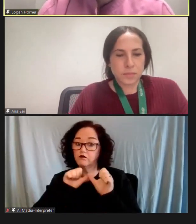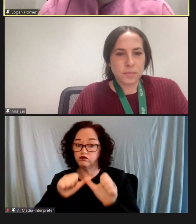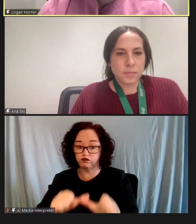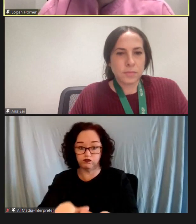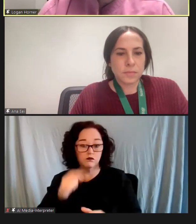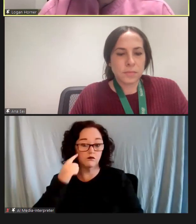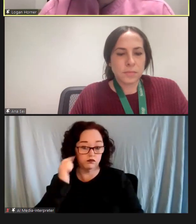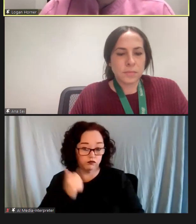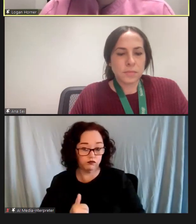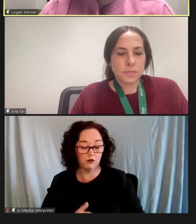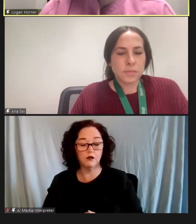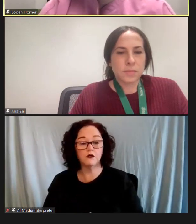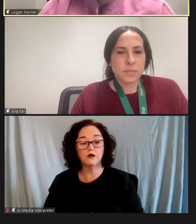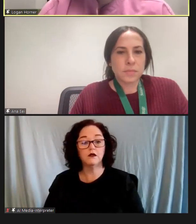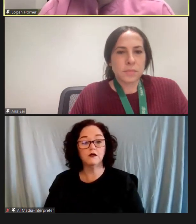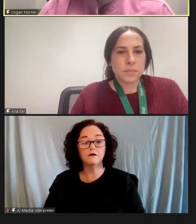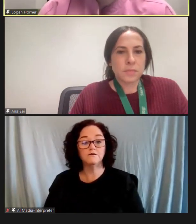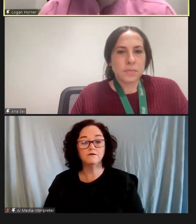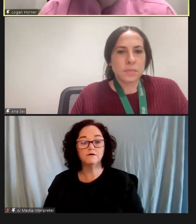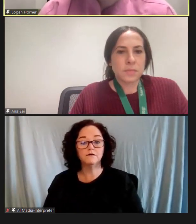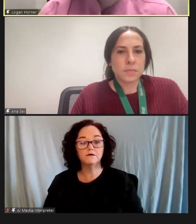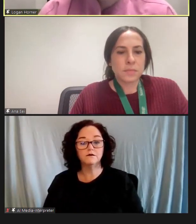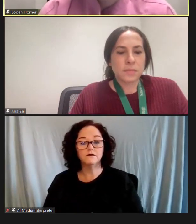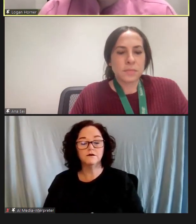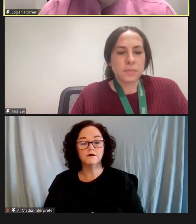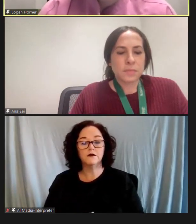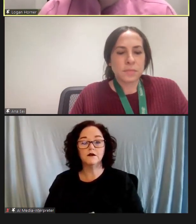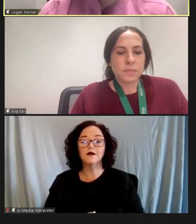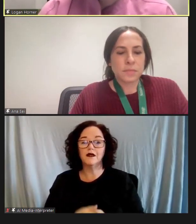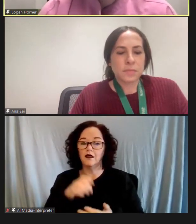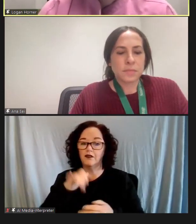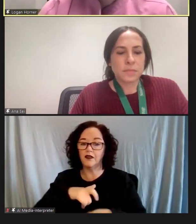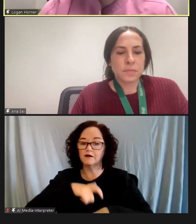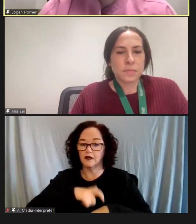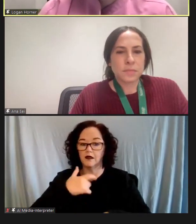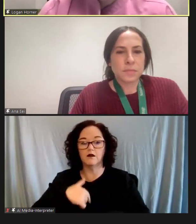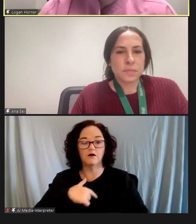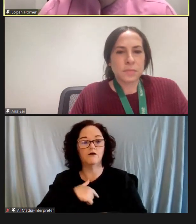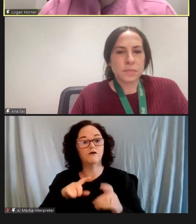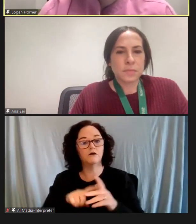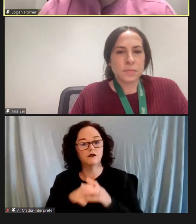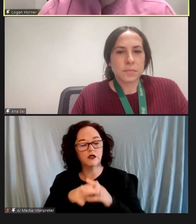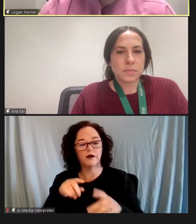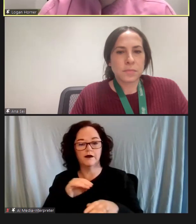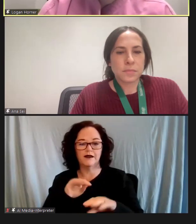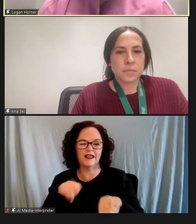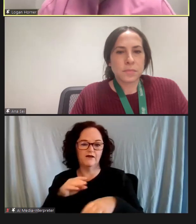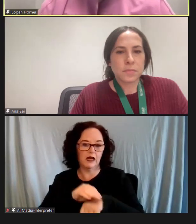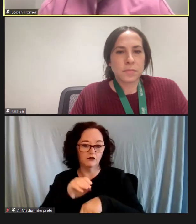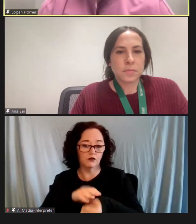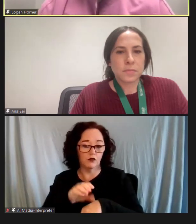and this is the time when we start counseling about